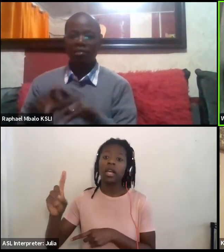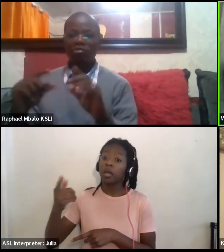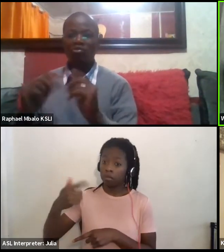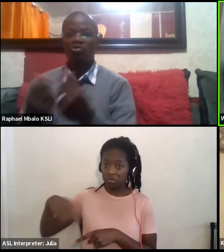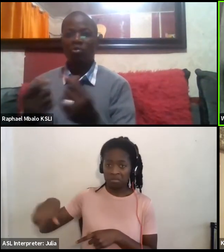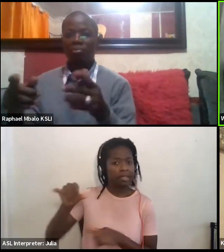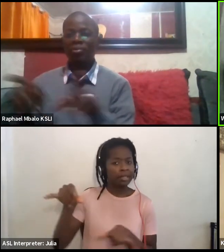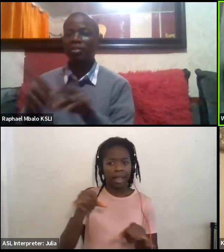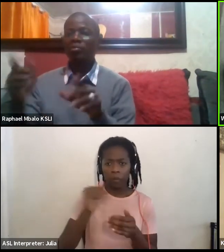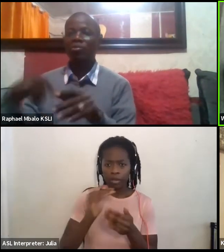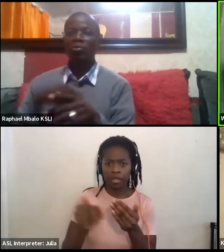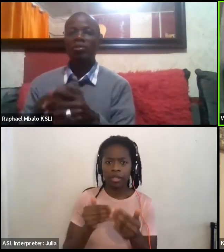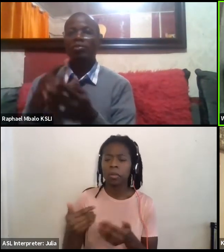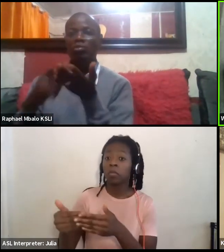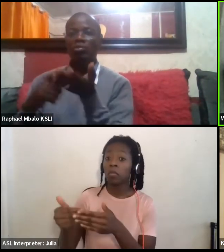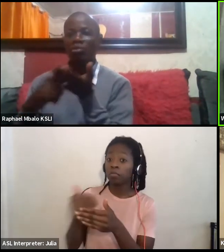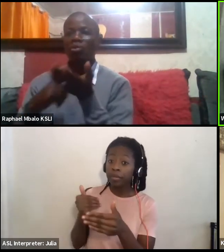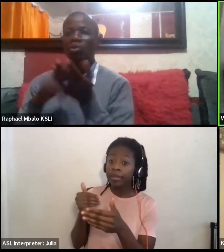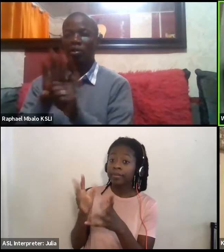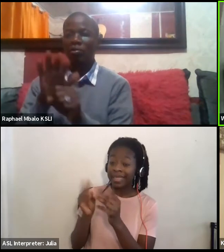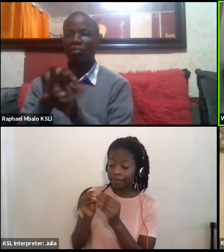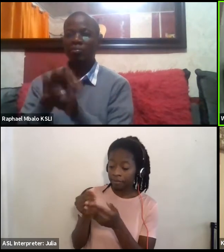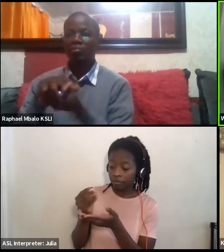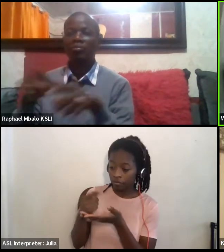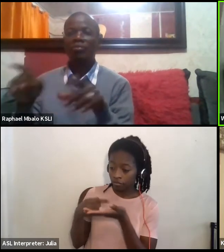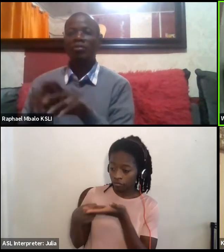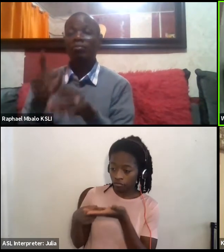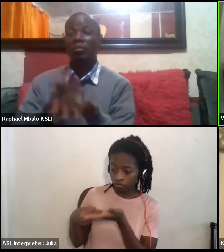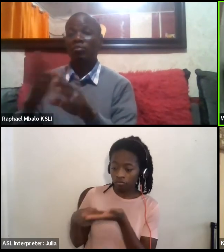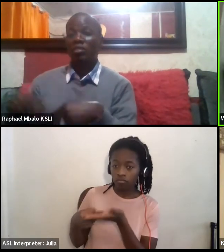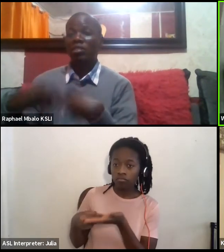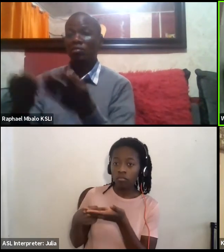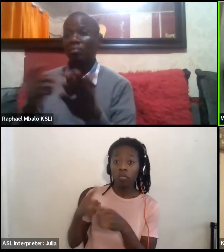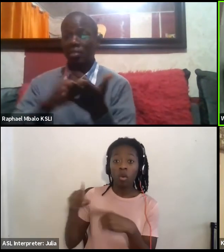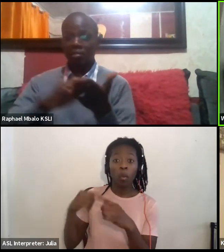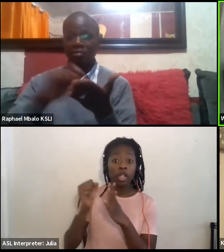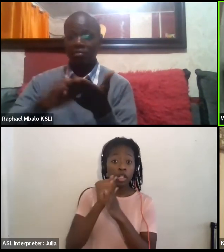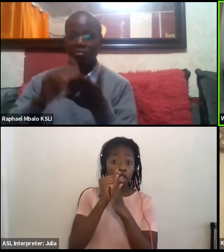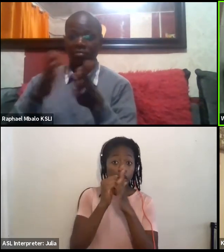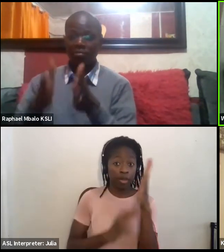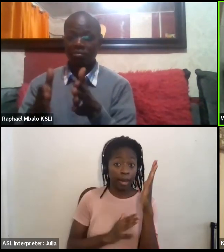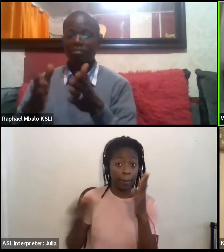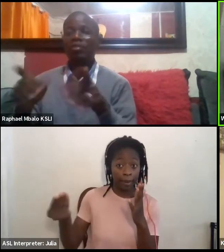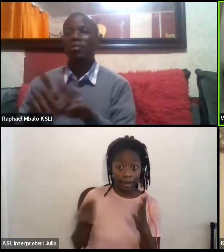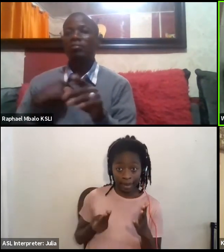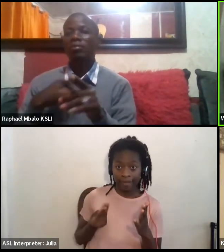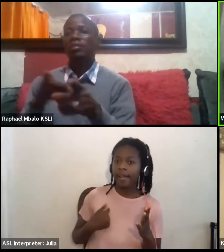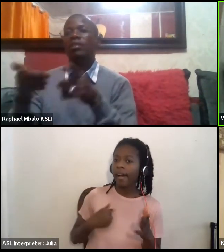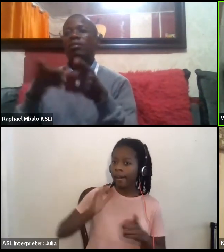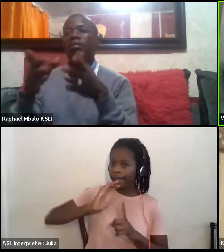So once you give me the script, I'm the director and you're the actors,